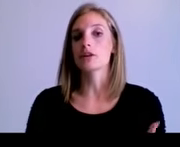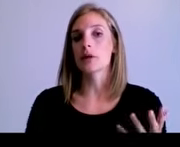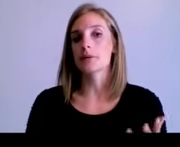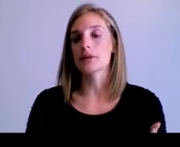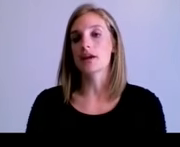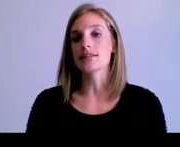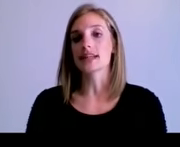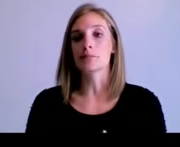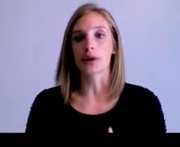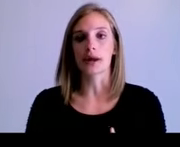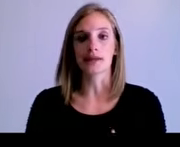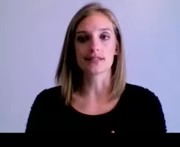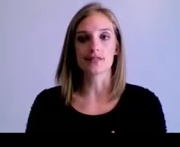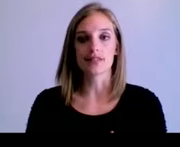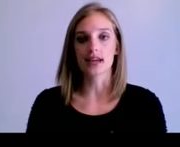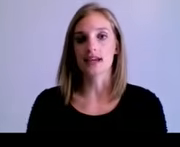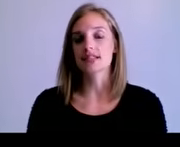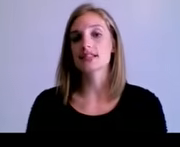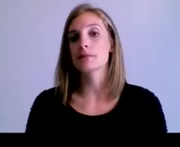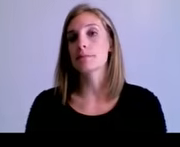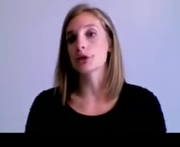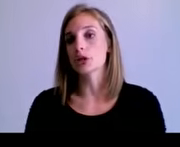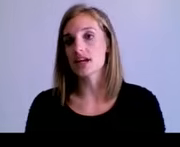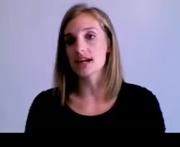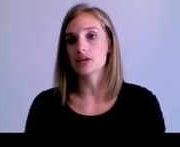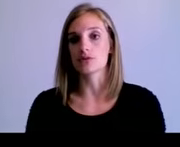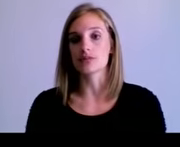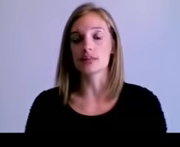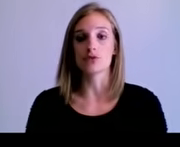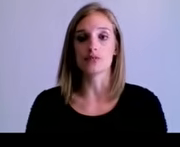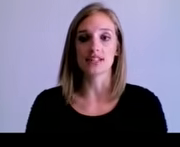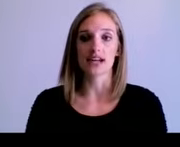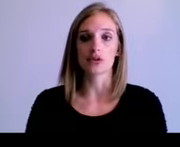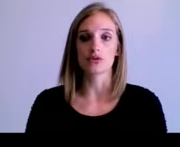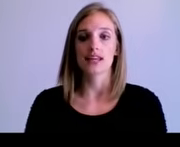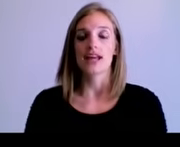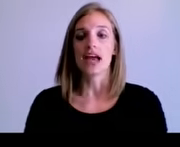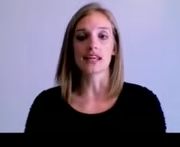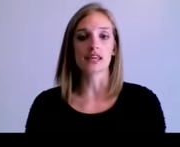Other proper nouns like brands of things, book titles, movie titles, anything with a